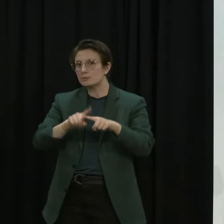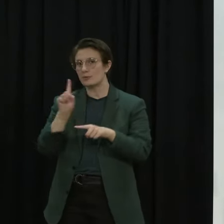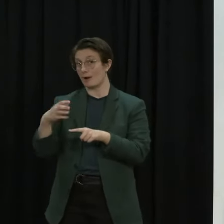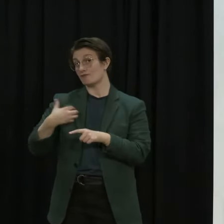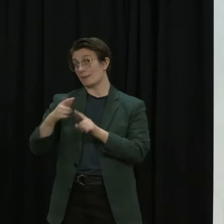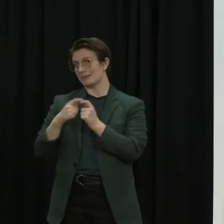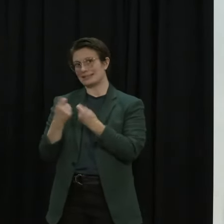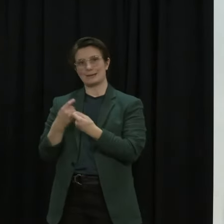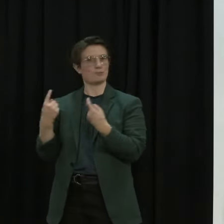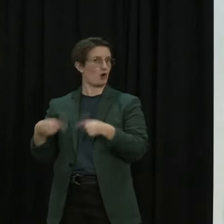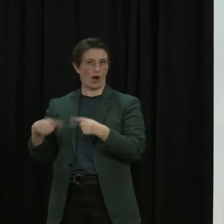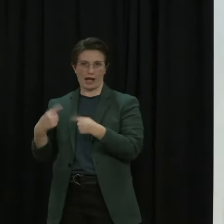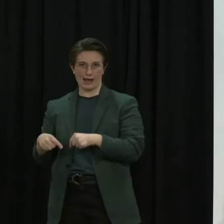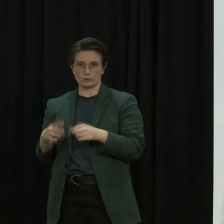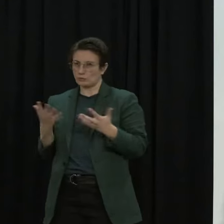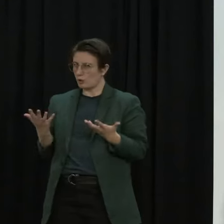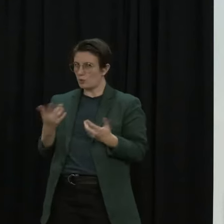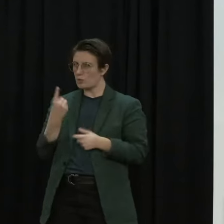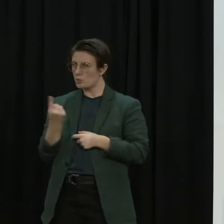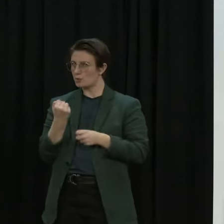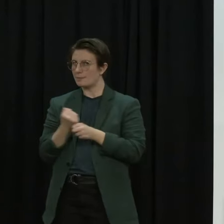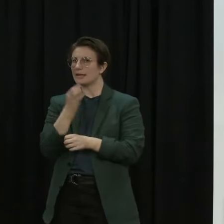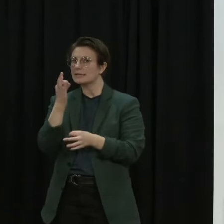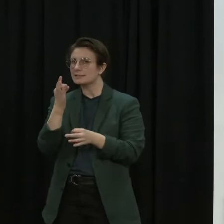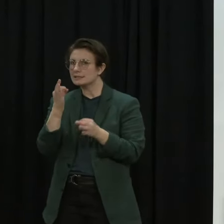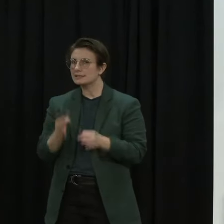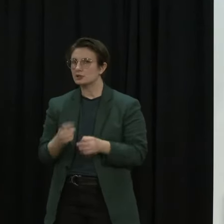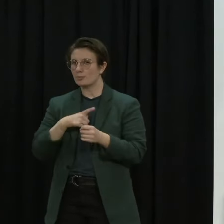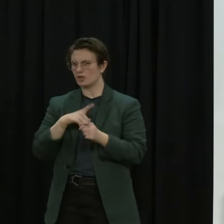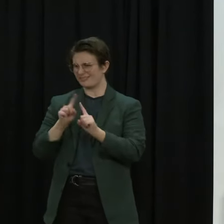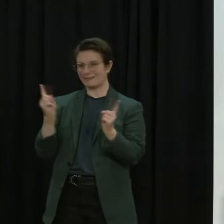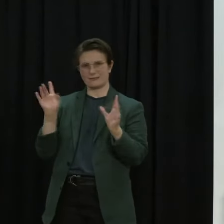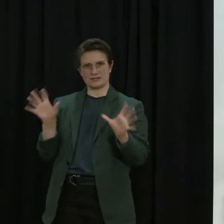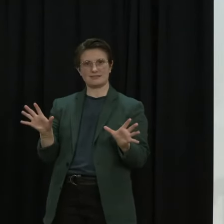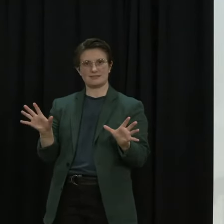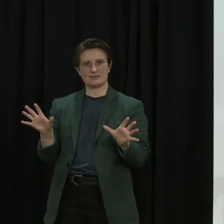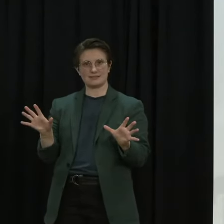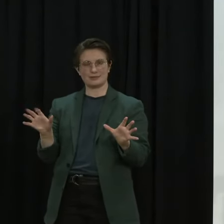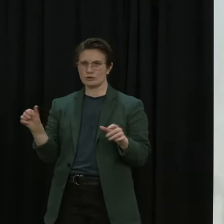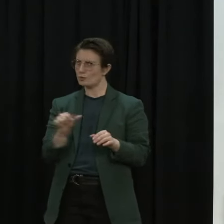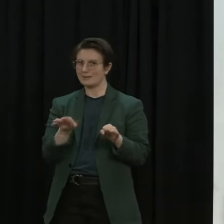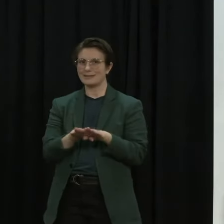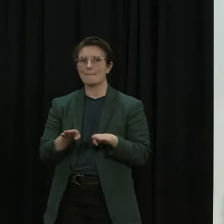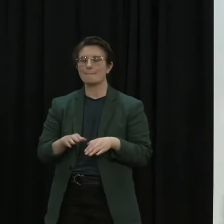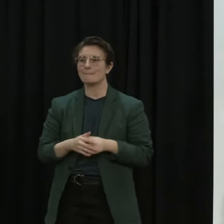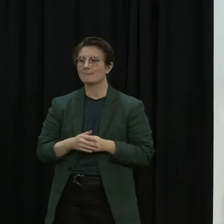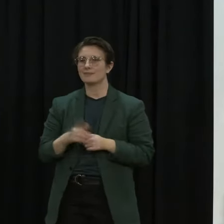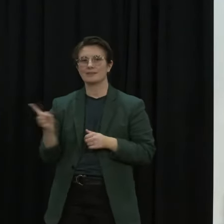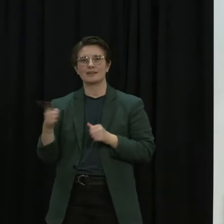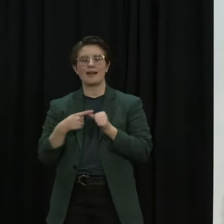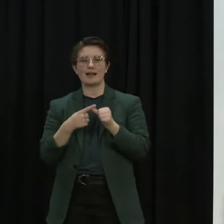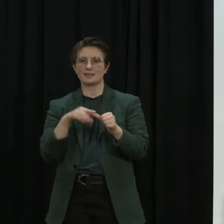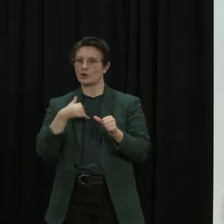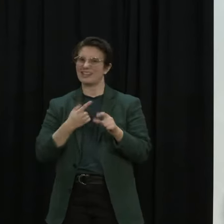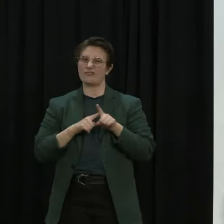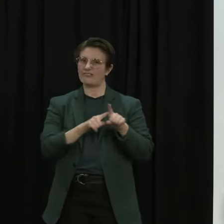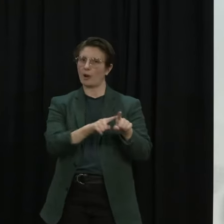exemptions and the others did not,